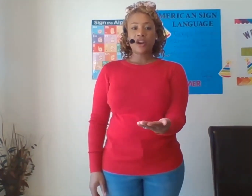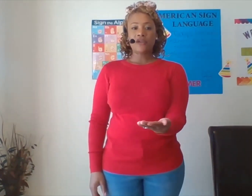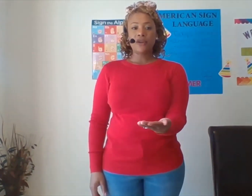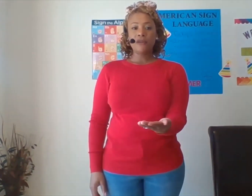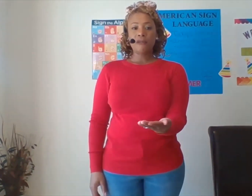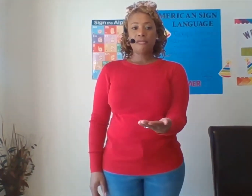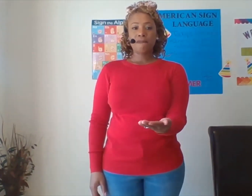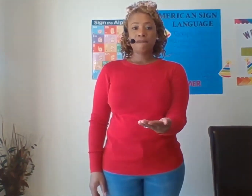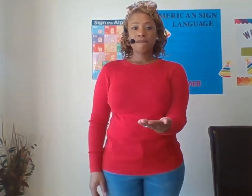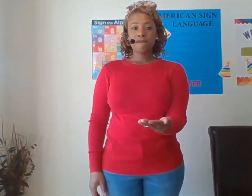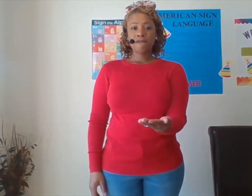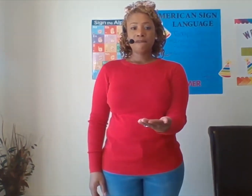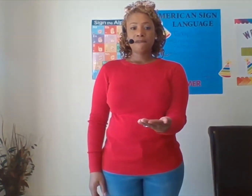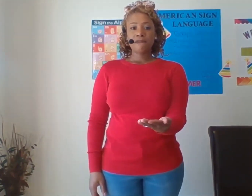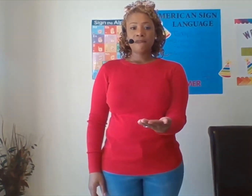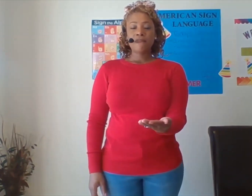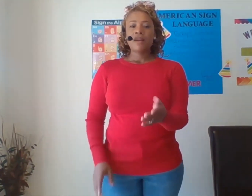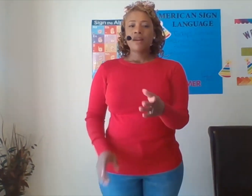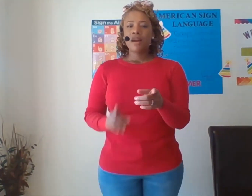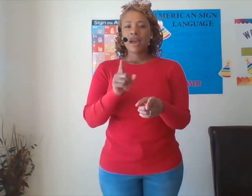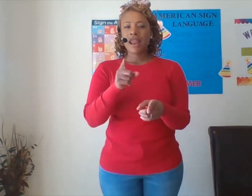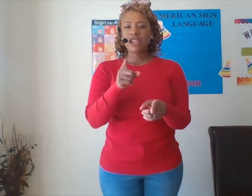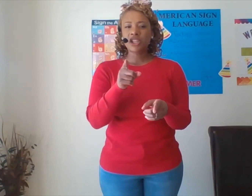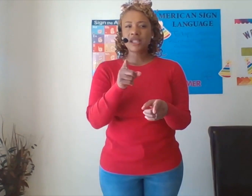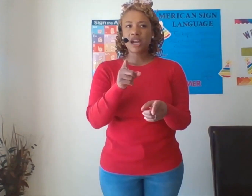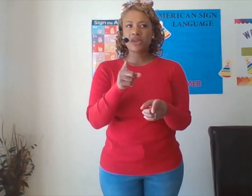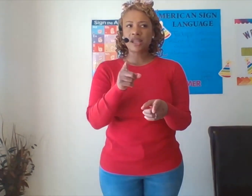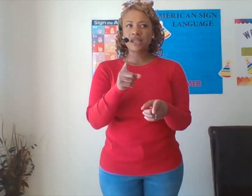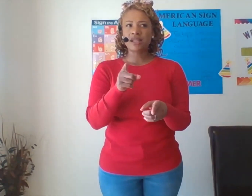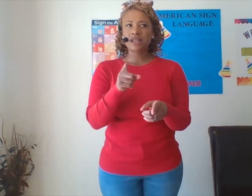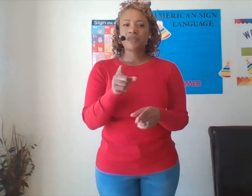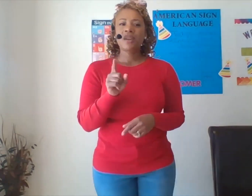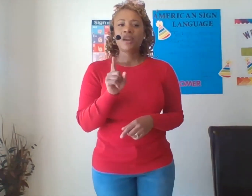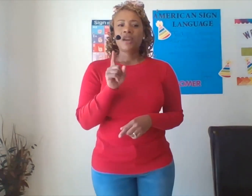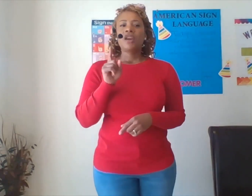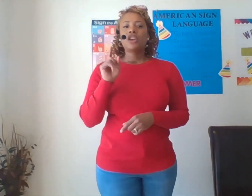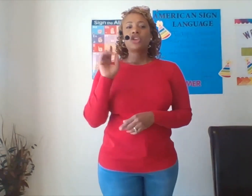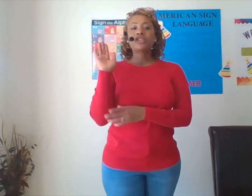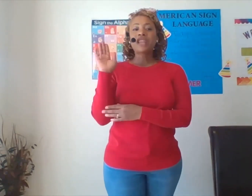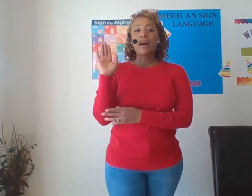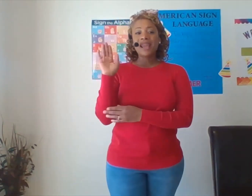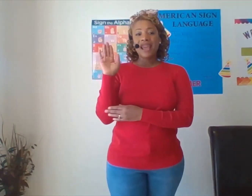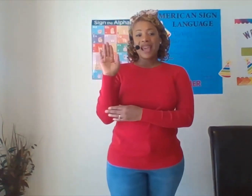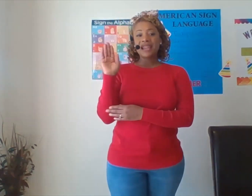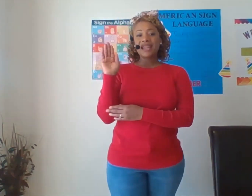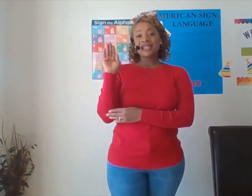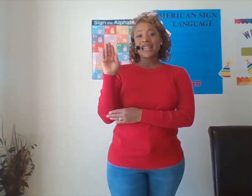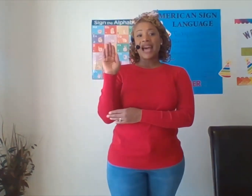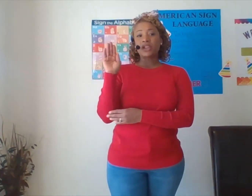front of you and I should tell you this your dominant hand it's a sign you